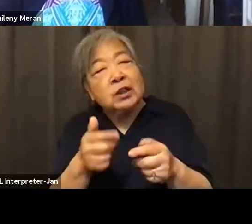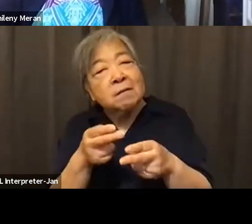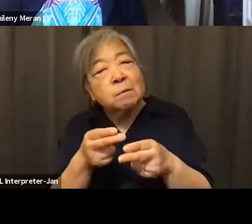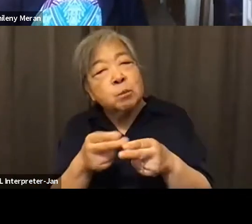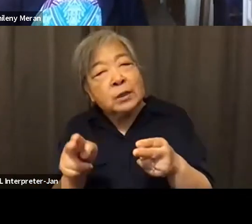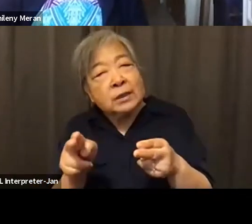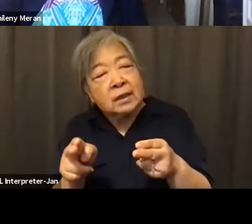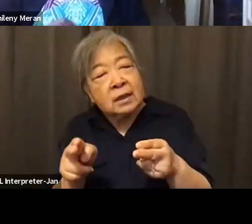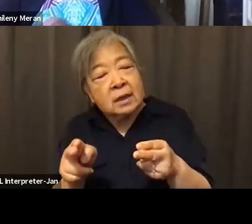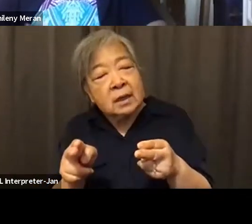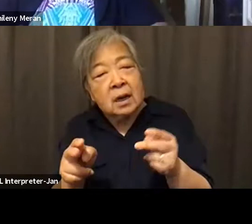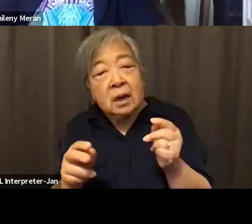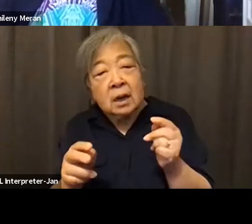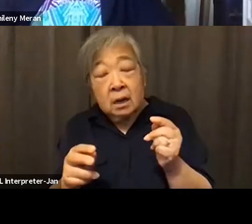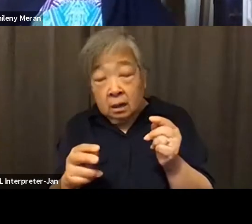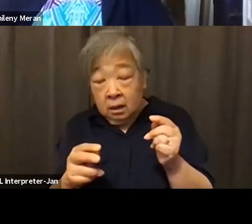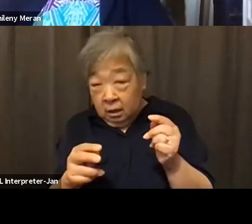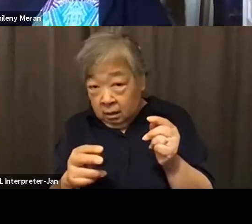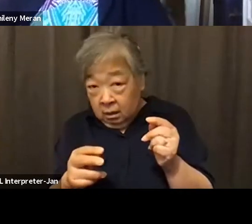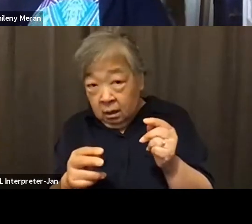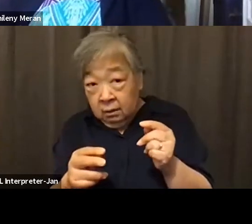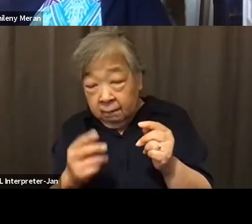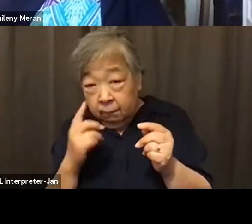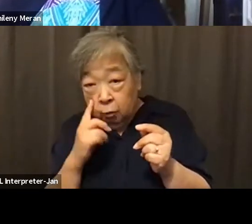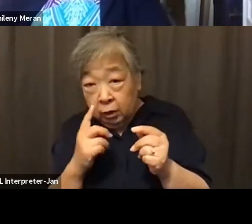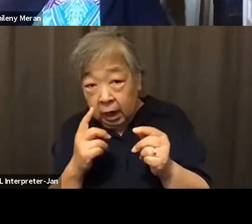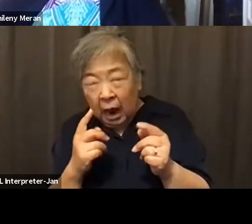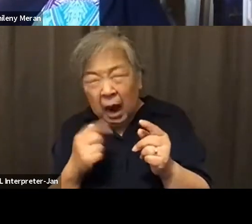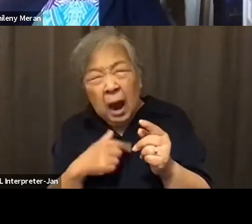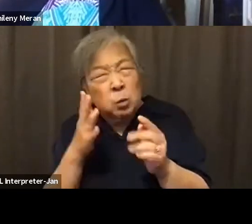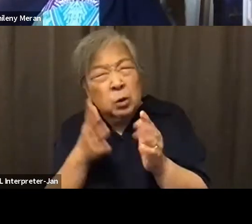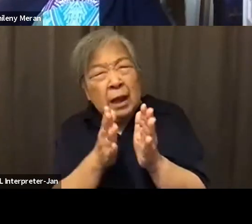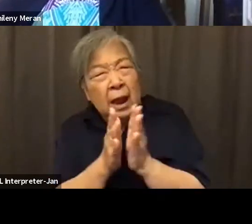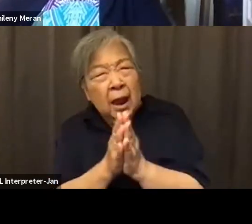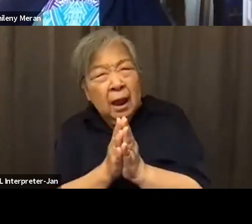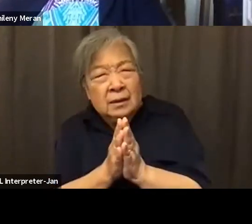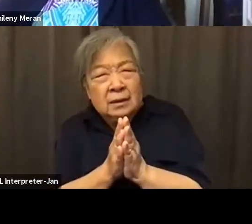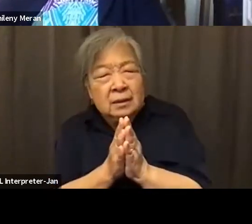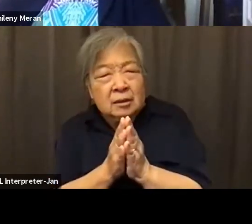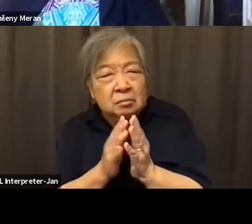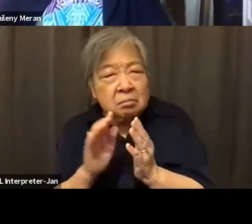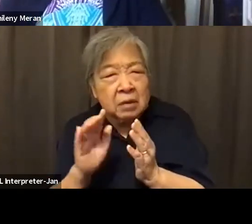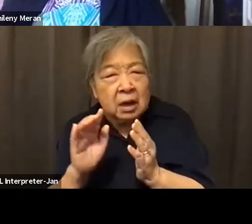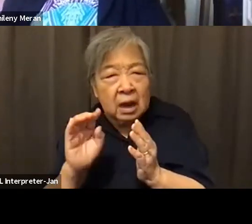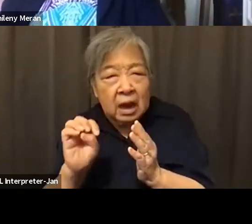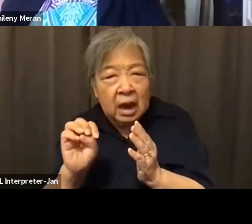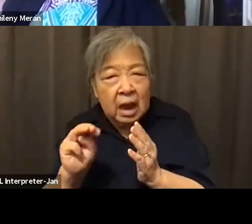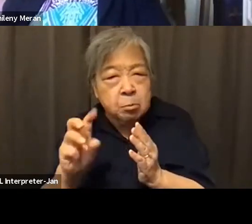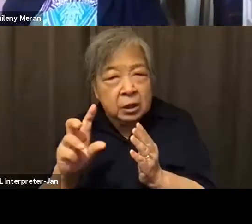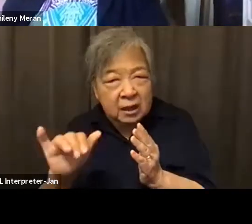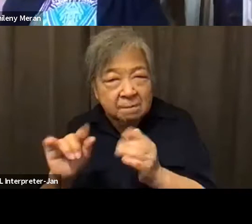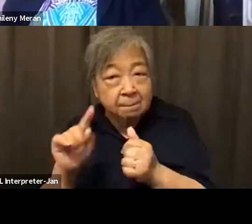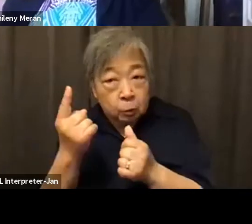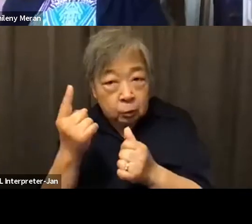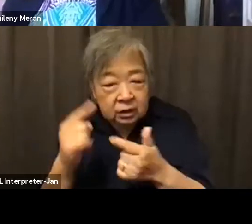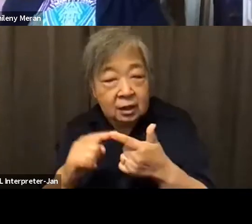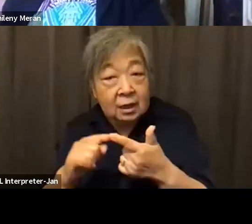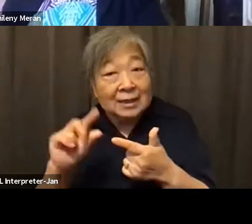If you could each, I'll ask maybe Emely to start and then Geraldine and then Istou, can